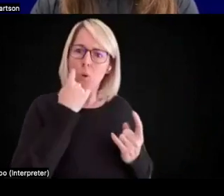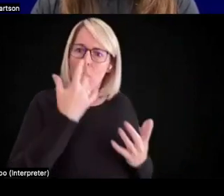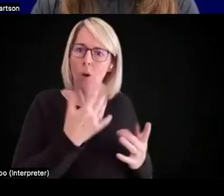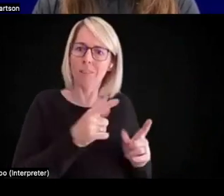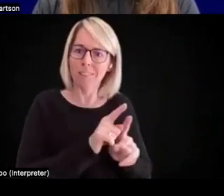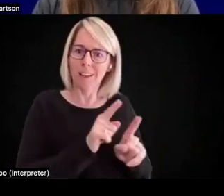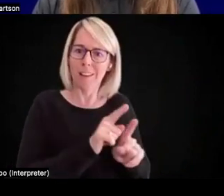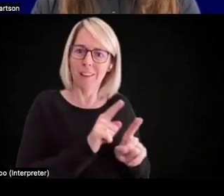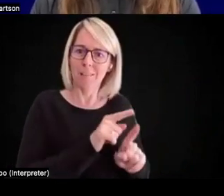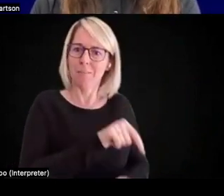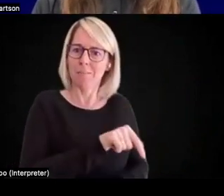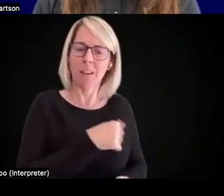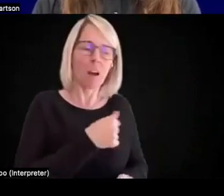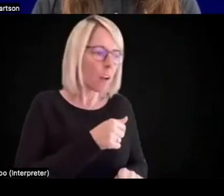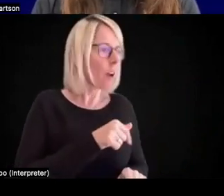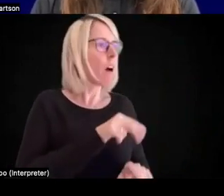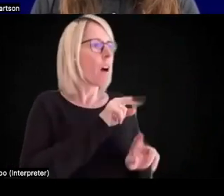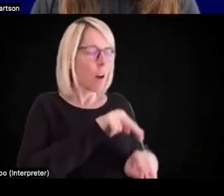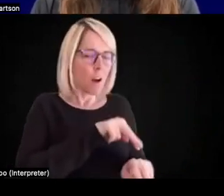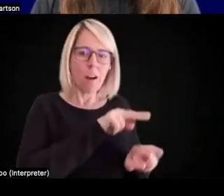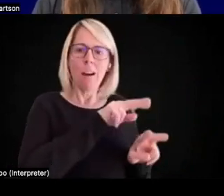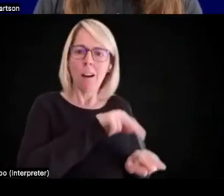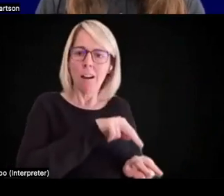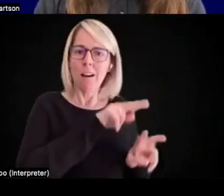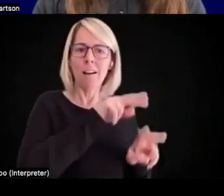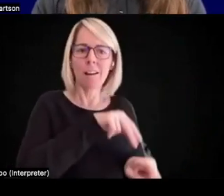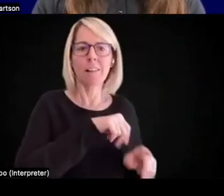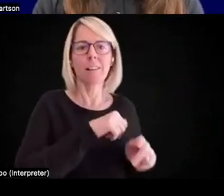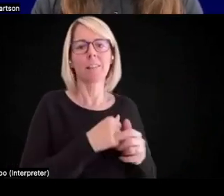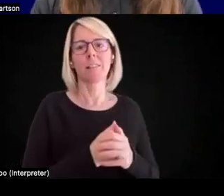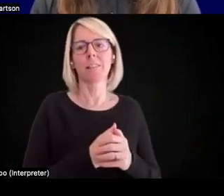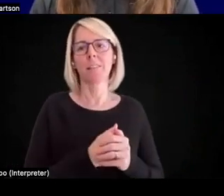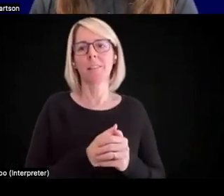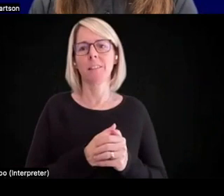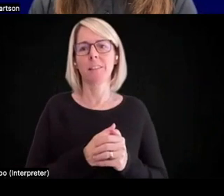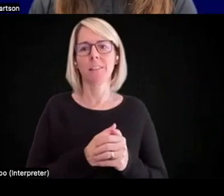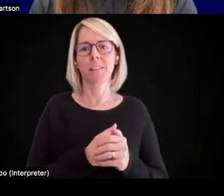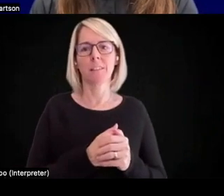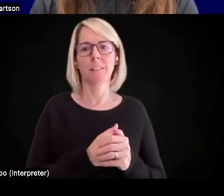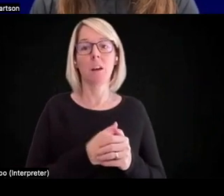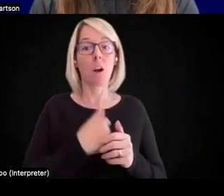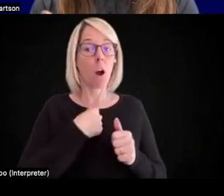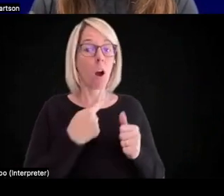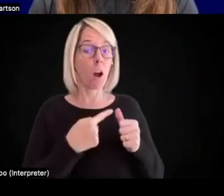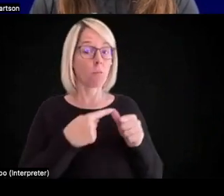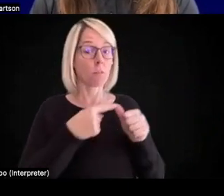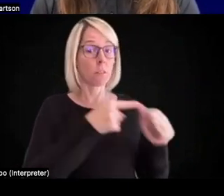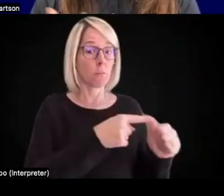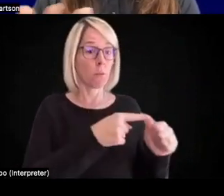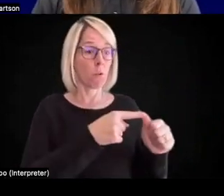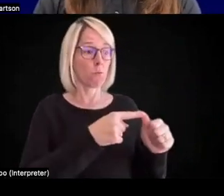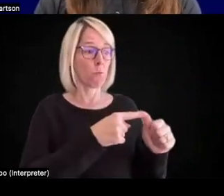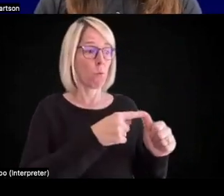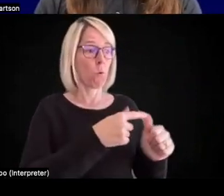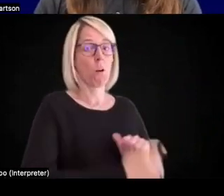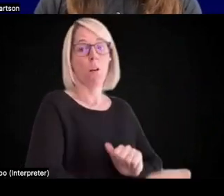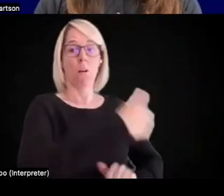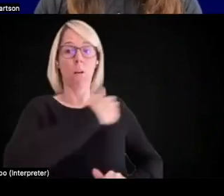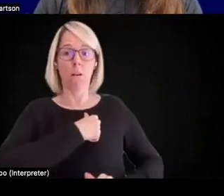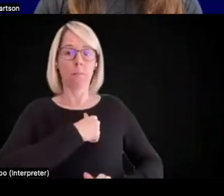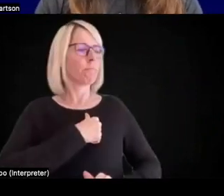that. I saw that". So, I wasn't so much responding or taking my own turn; I was just receiving her